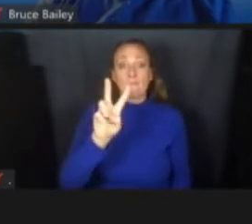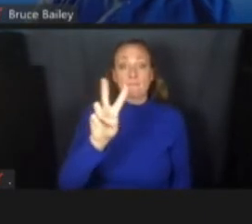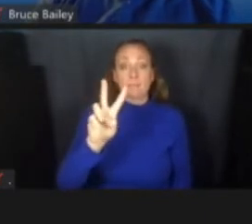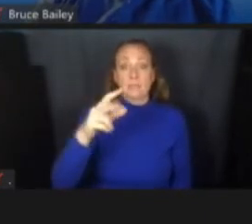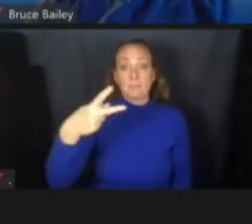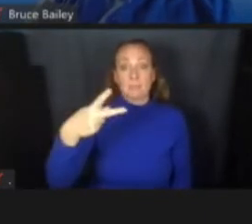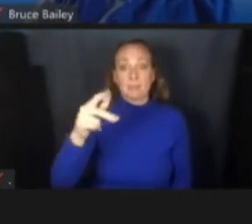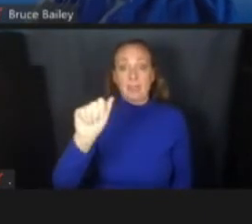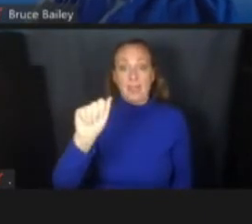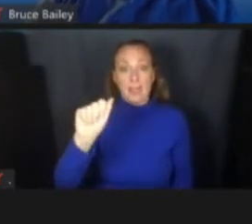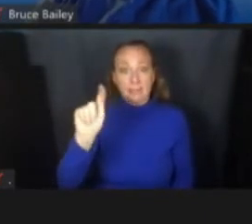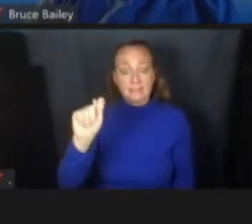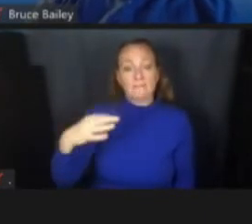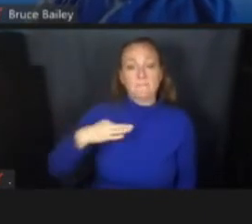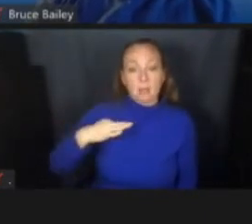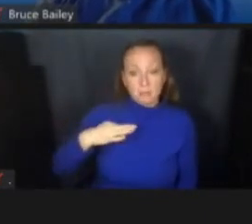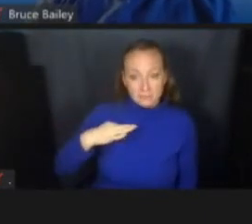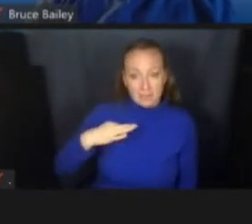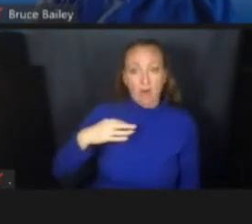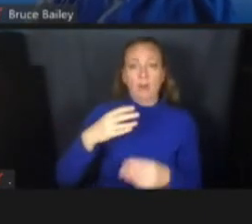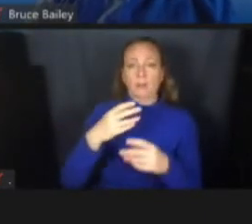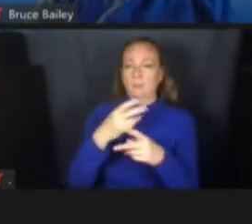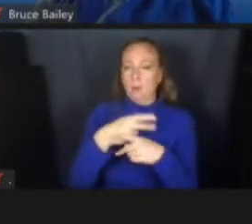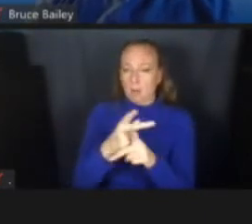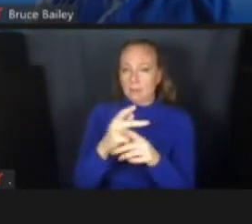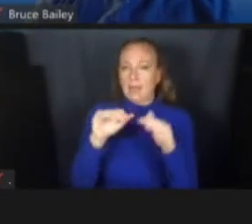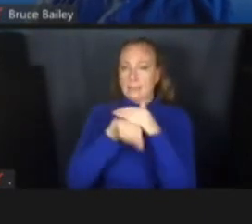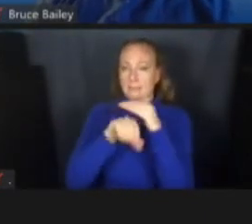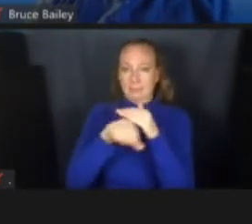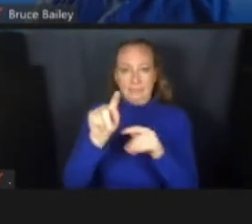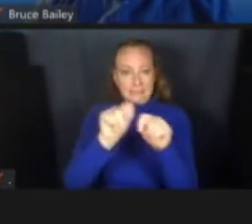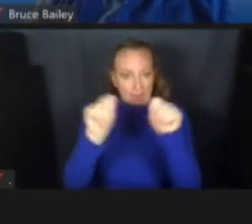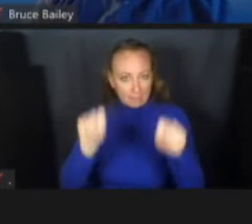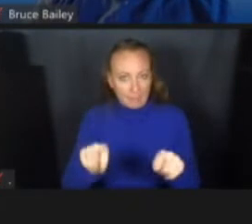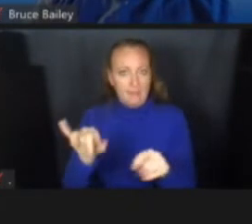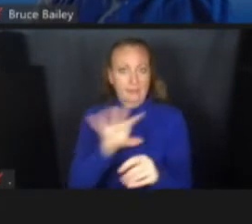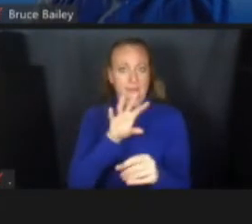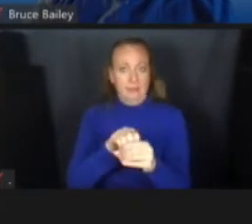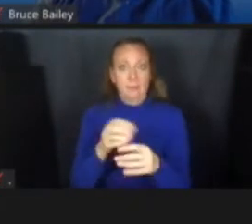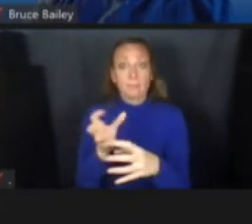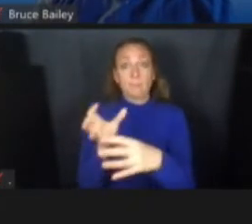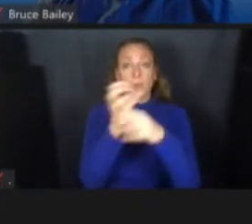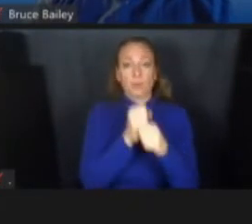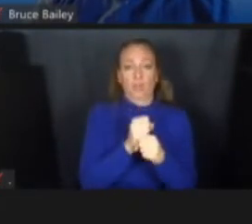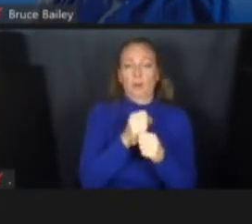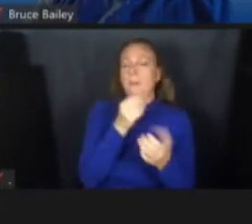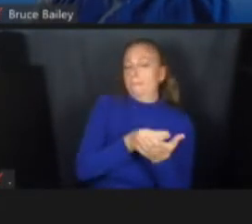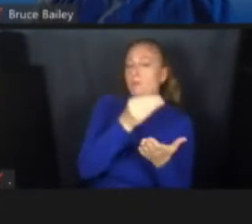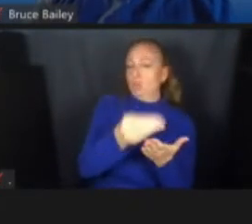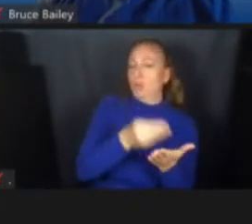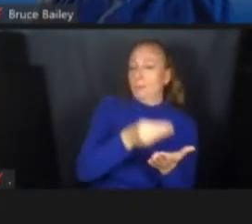is a form that is used as part of the procurement process which identifies those features of a product